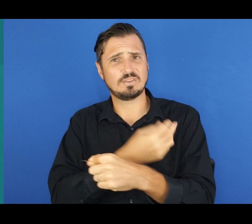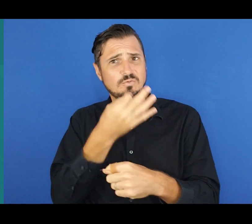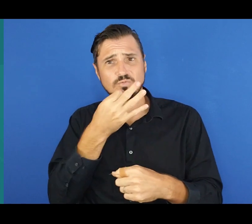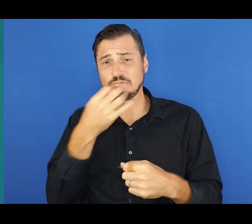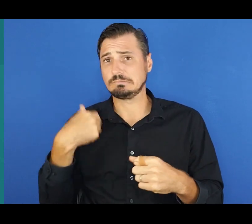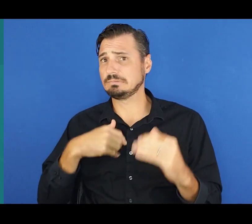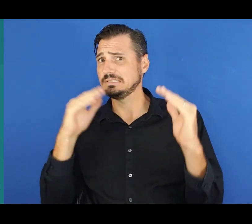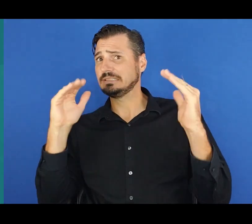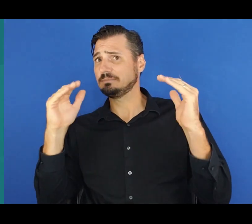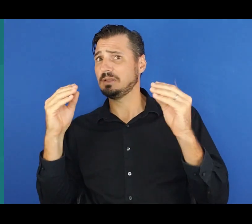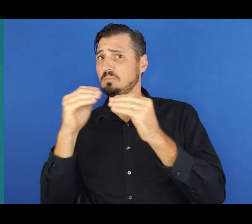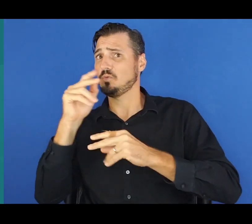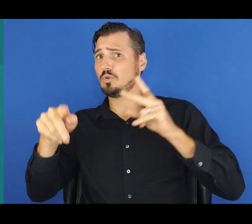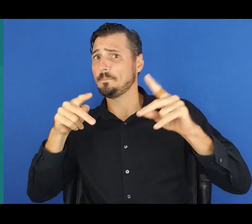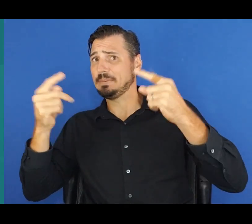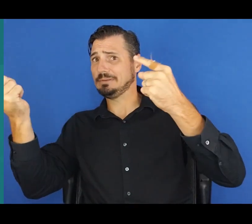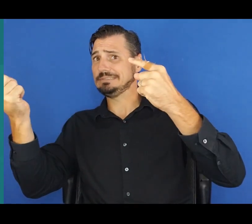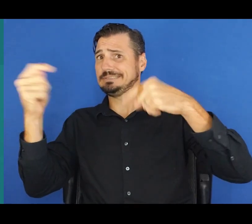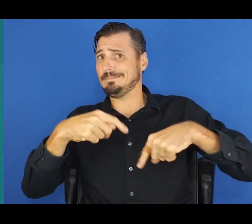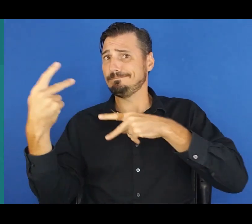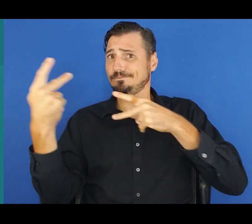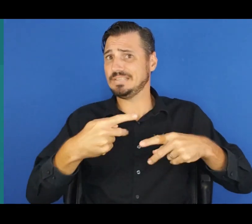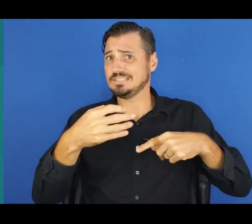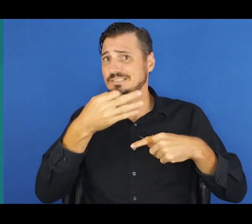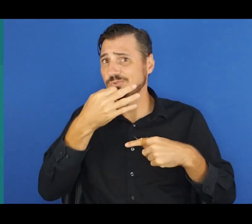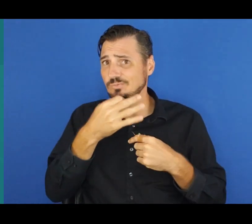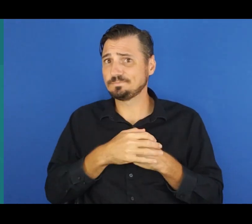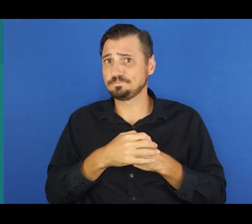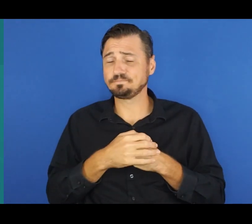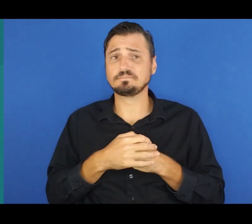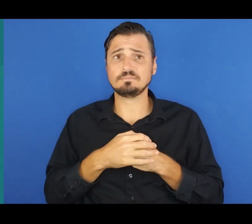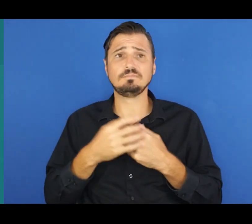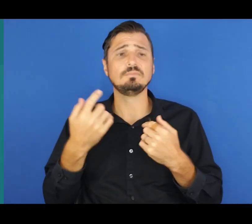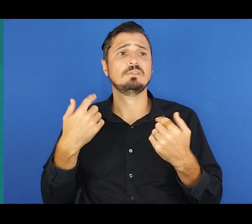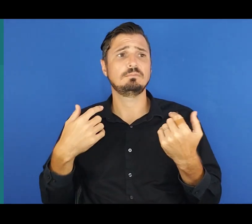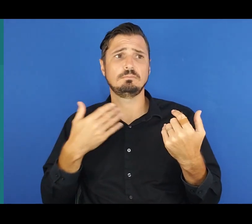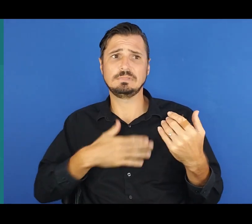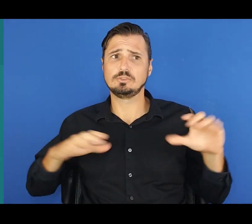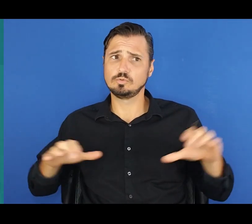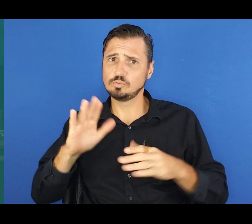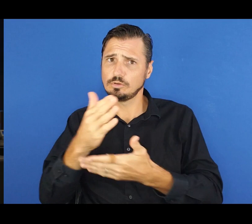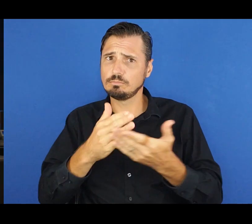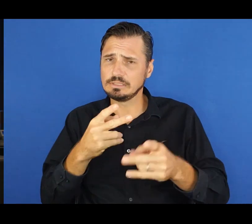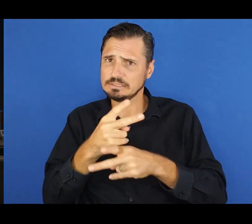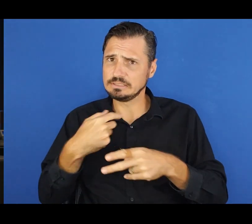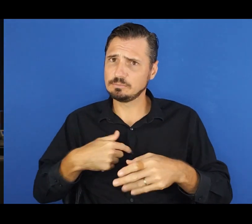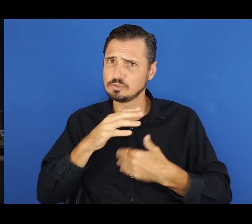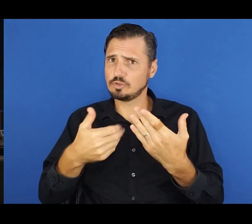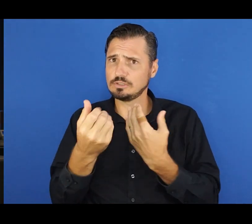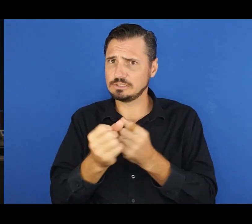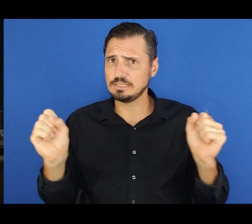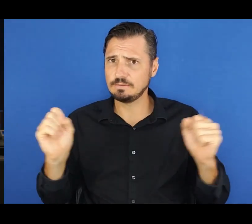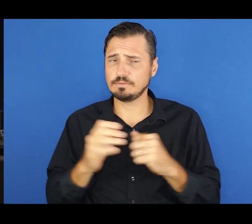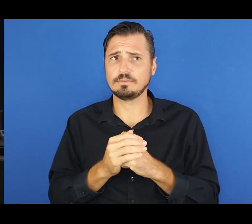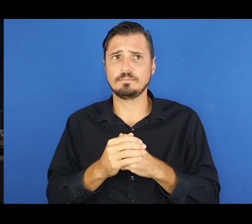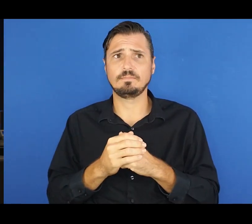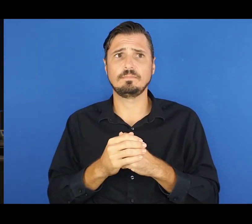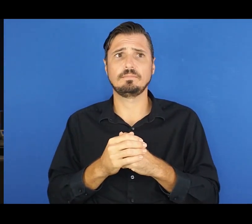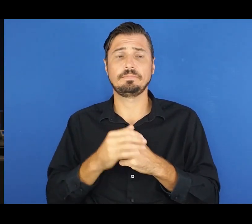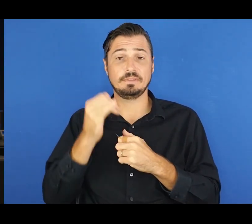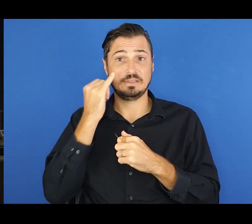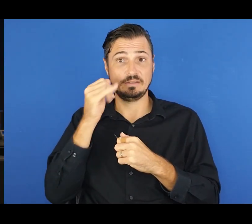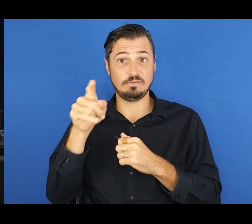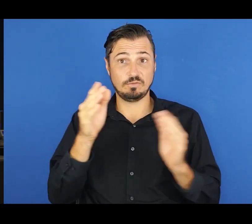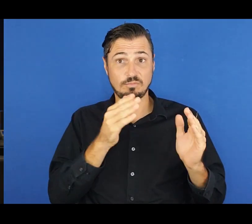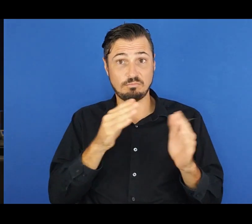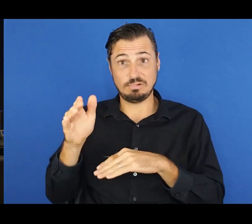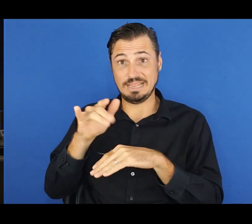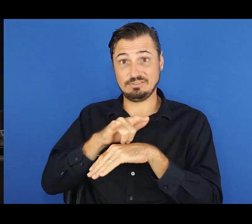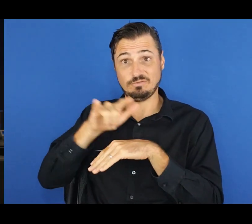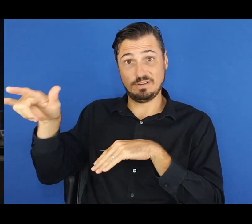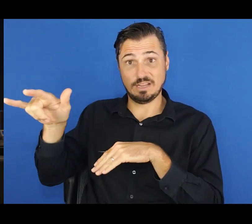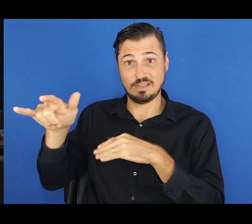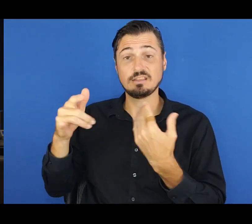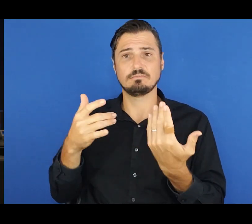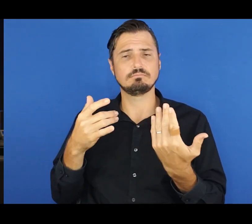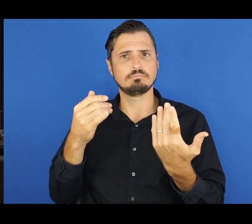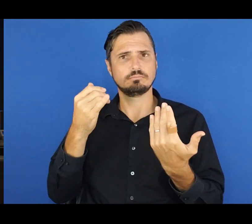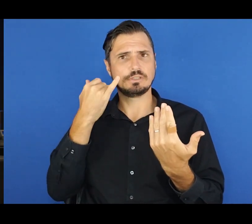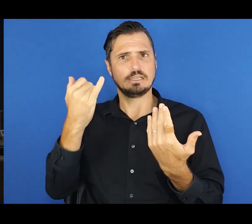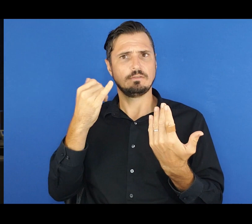incoming travelers. Please do your part to keep yourself and our community safe and healthy. If you plan to travel, being vaccinated before you go will help you travel more safely.